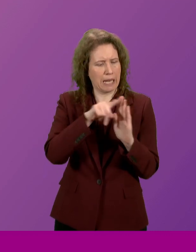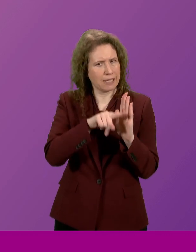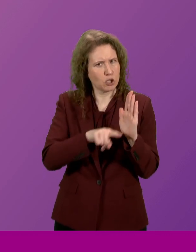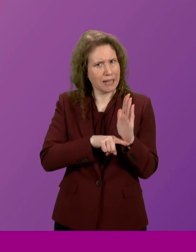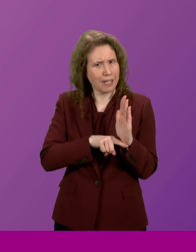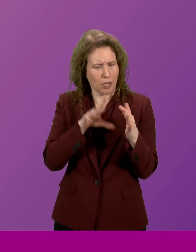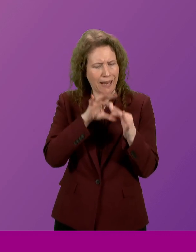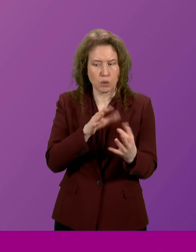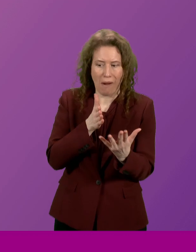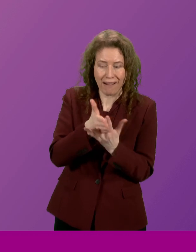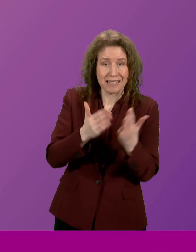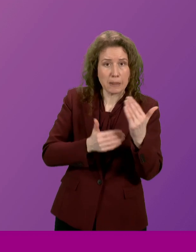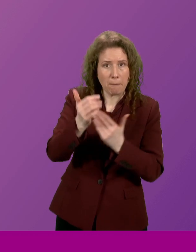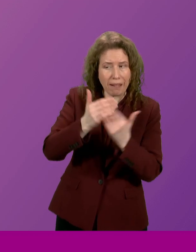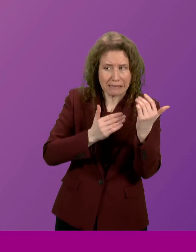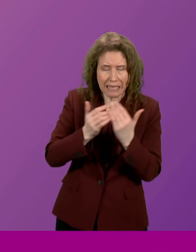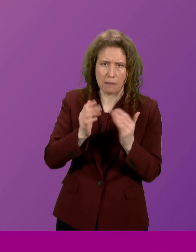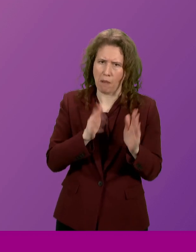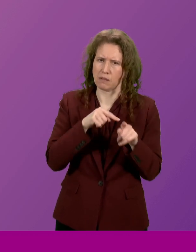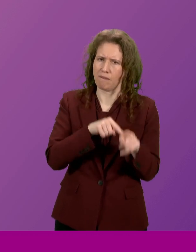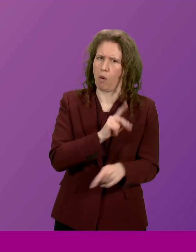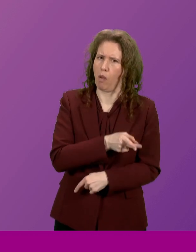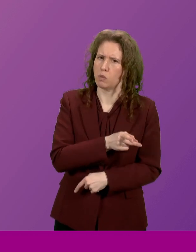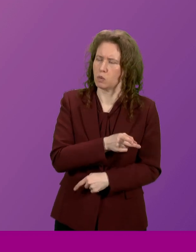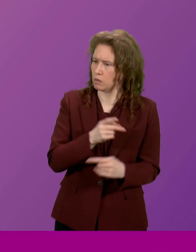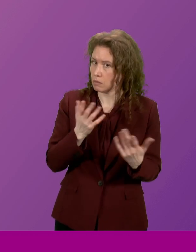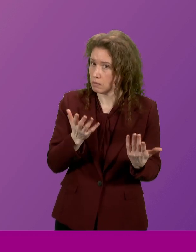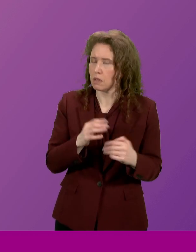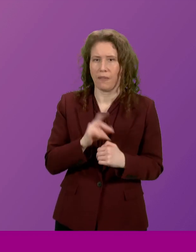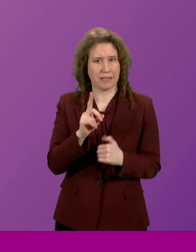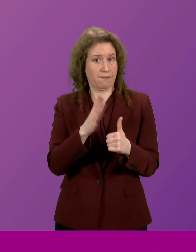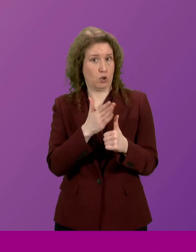to the building must be followed while the issue exists. The first assurance